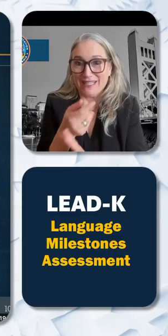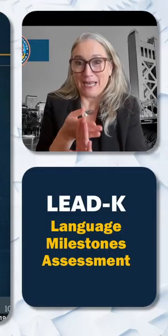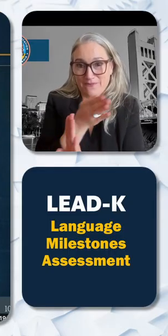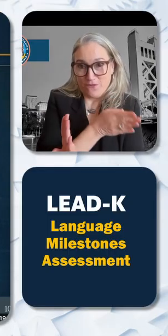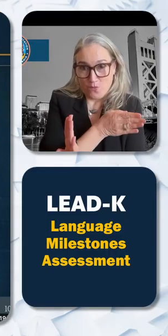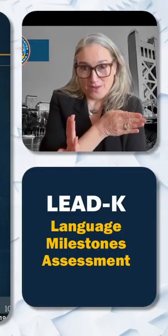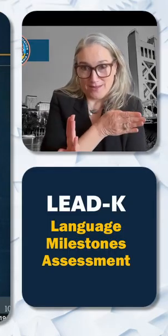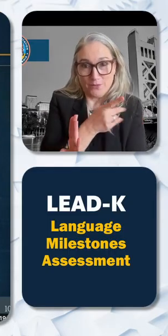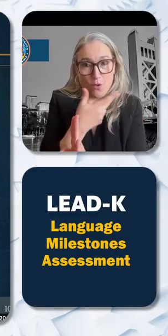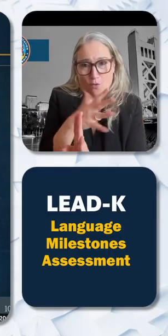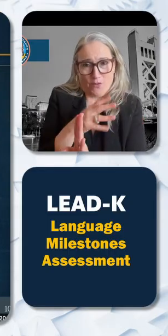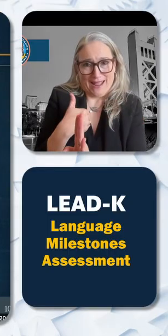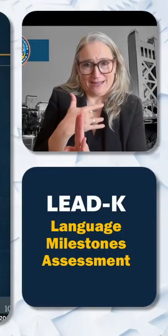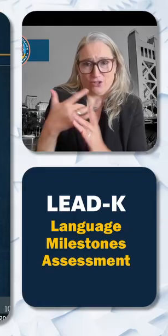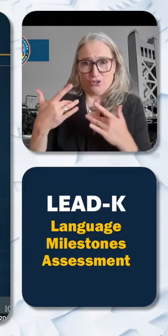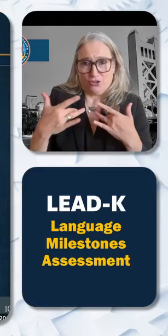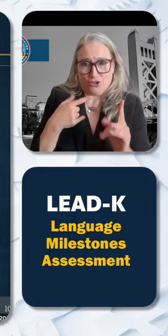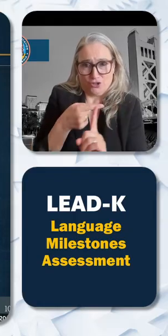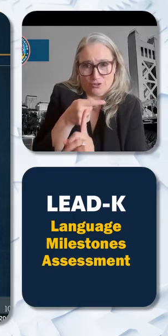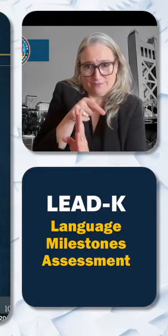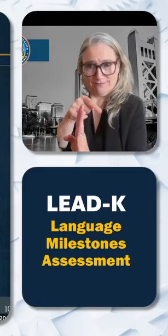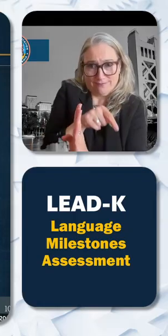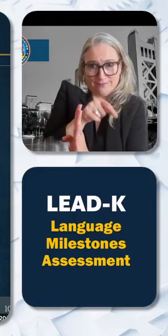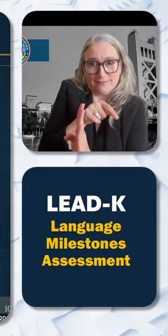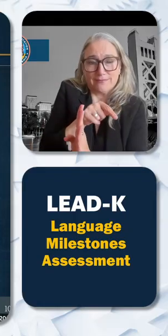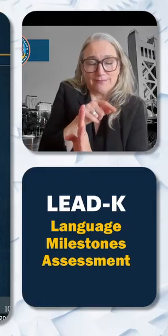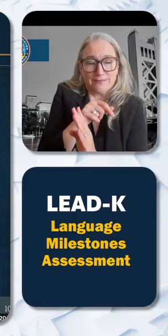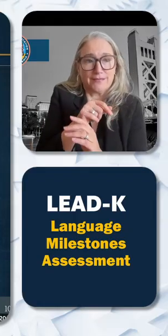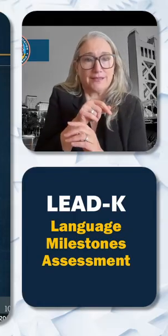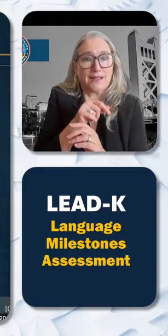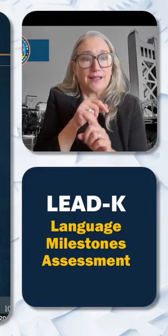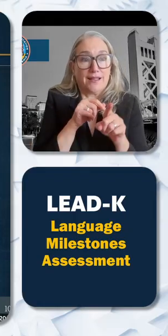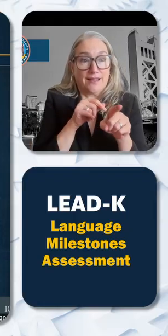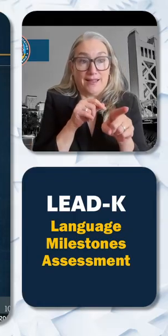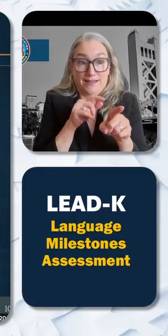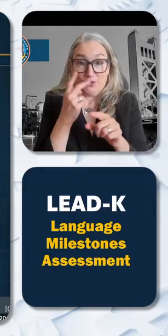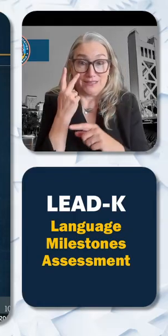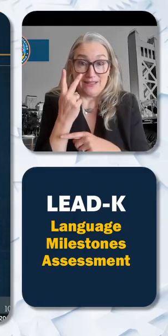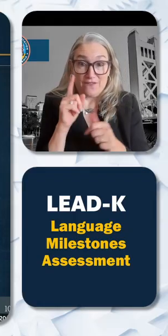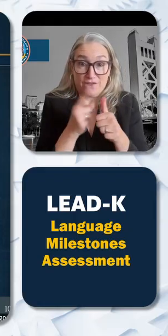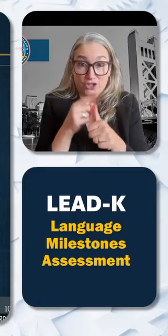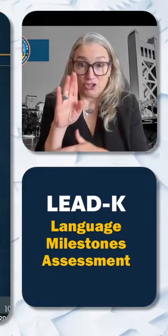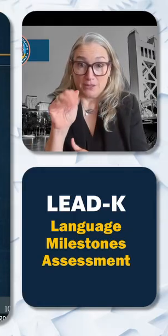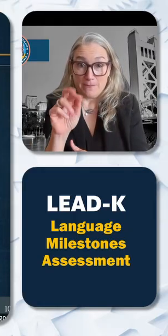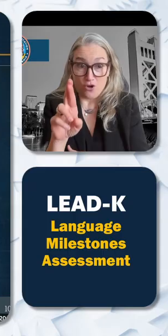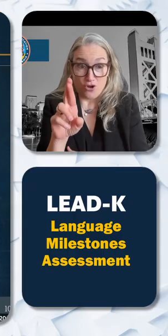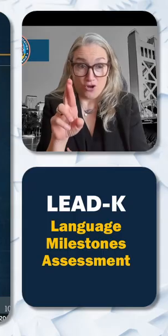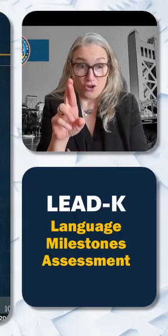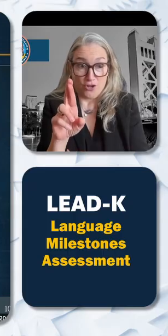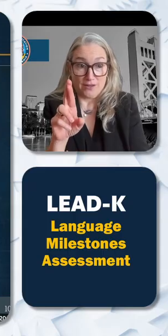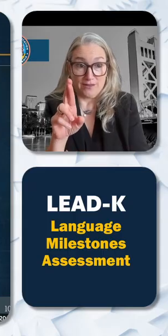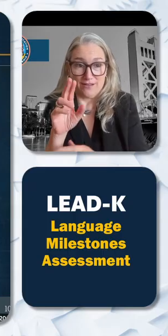However, this data was based on information that was happening prior to 2015 and before that.